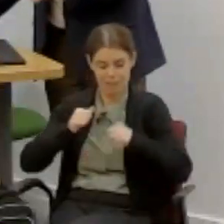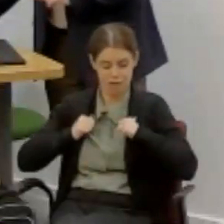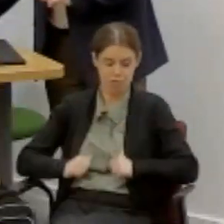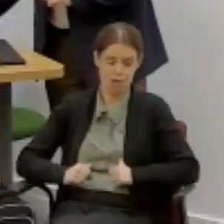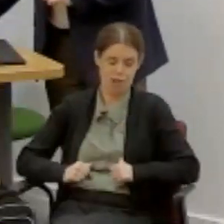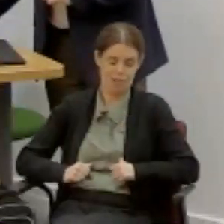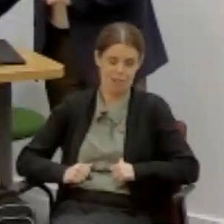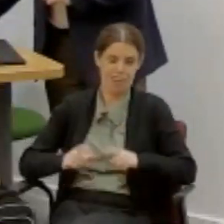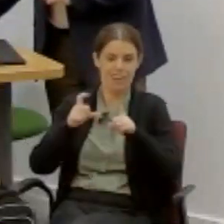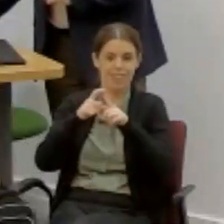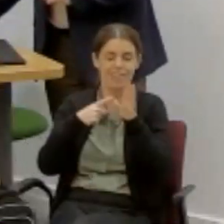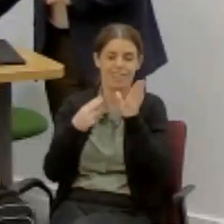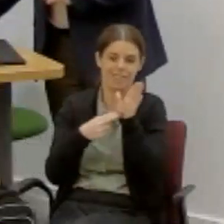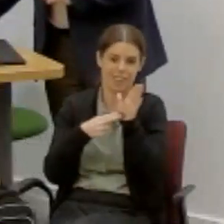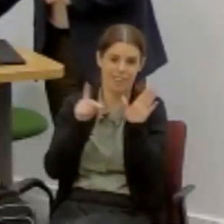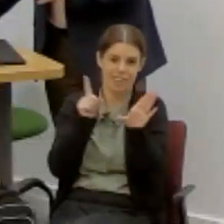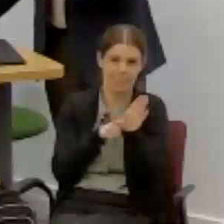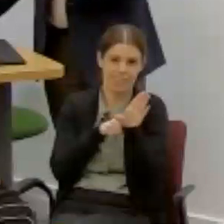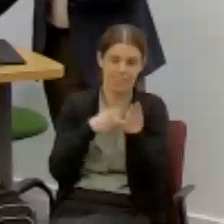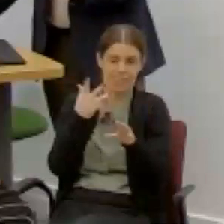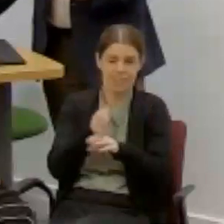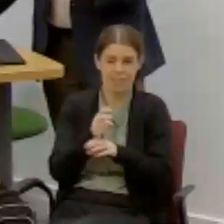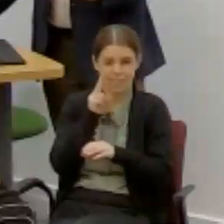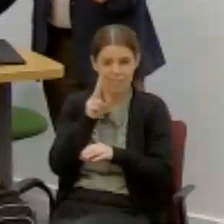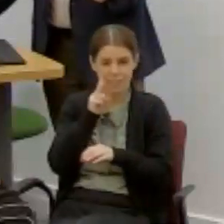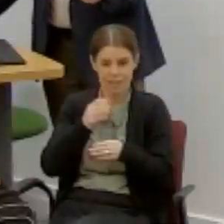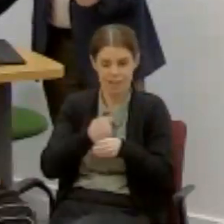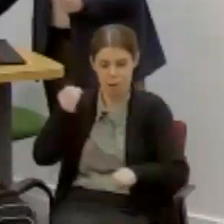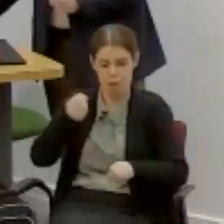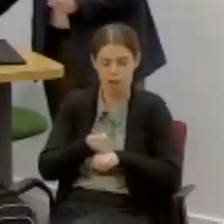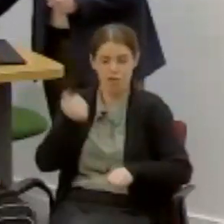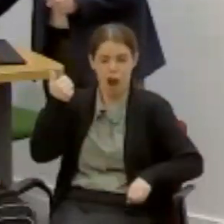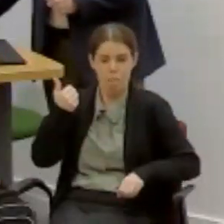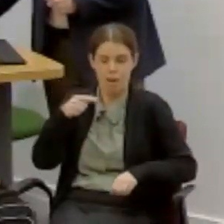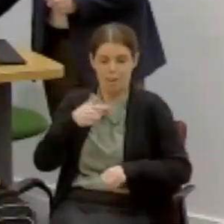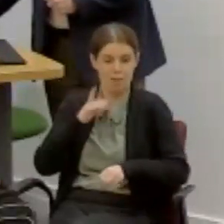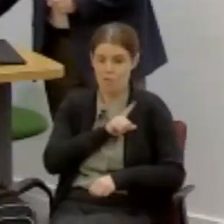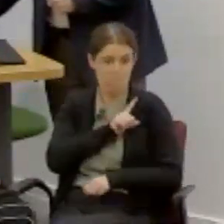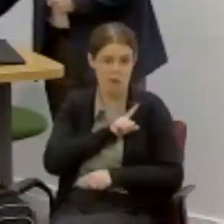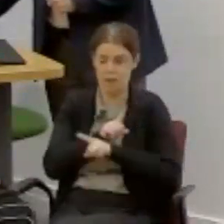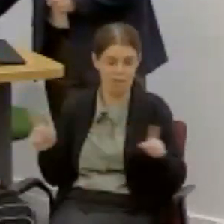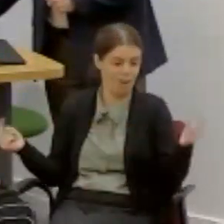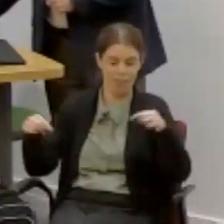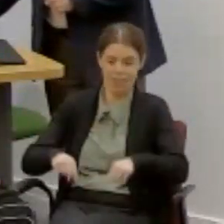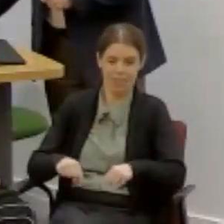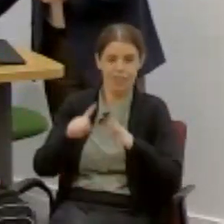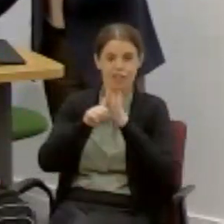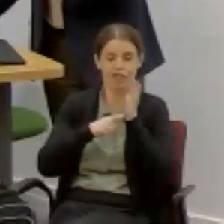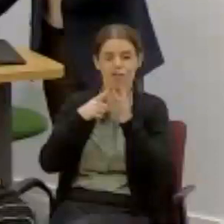Danny Mackay, who is often carry a bottle of champagne and why not here.